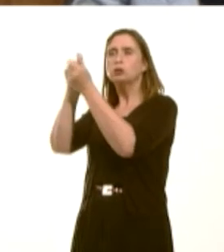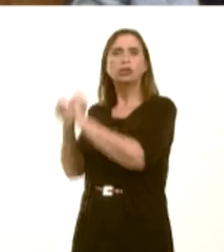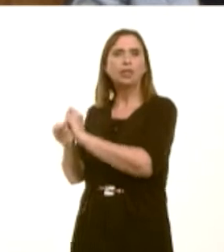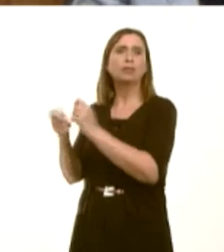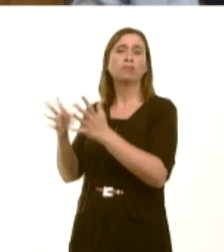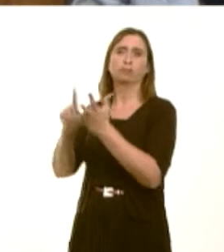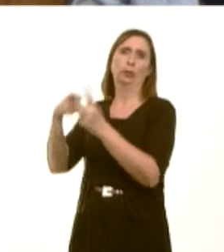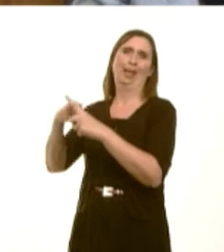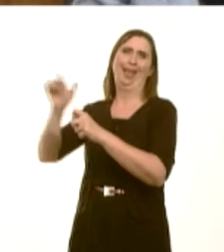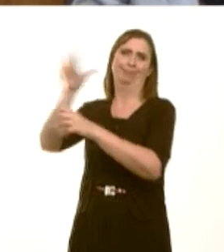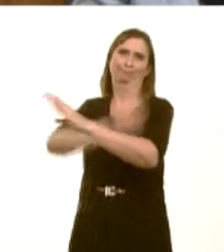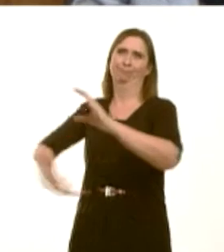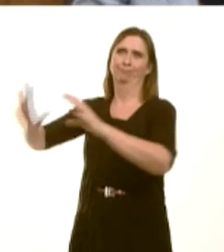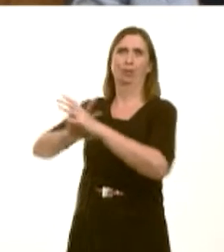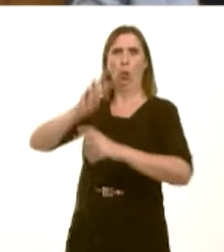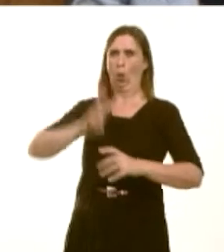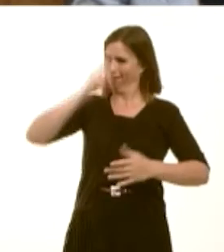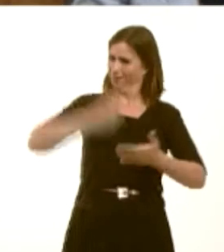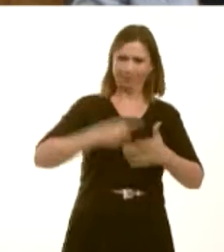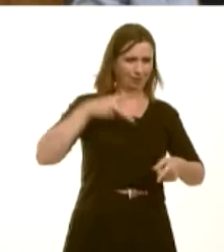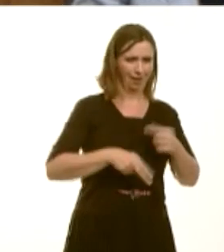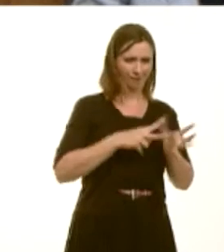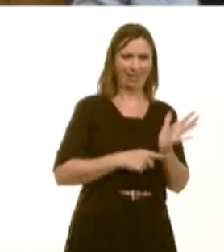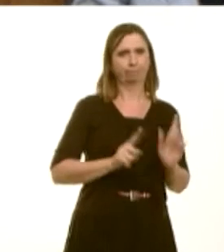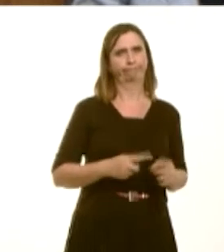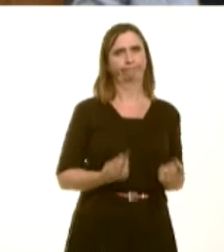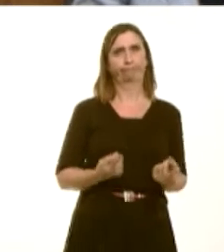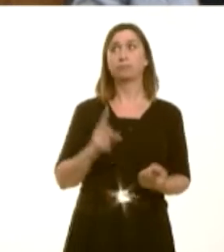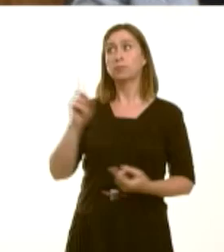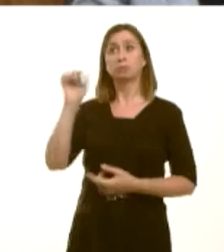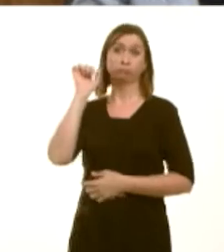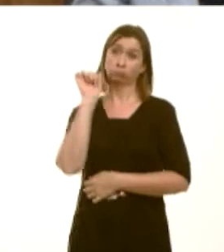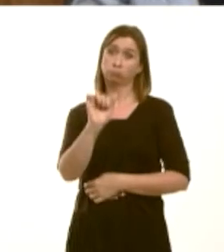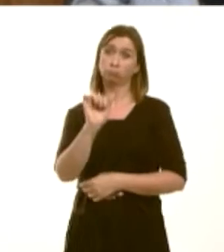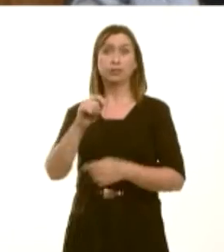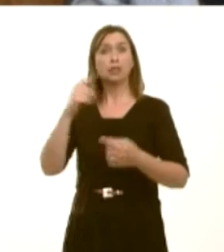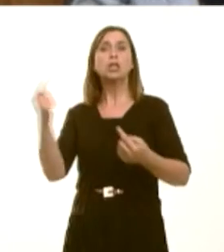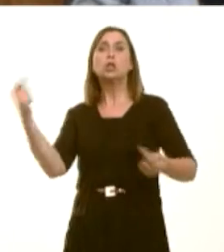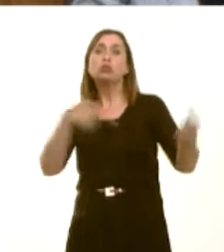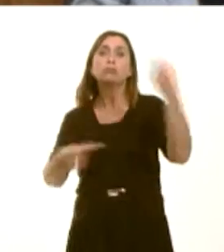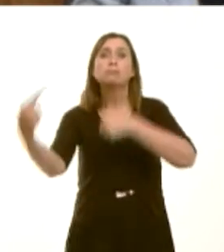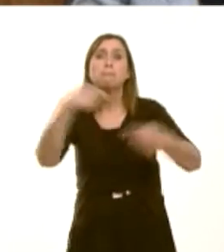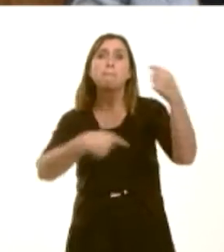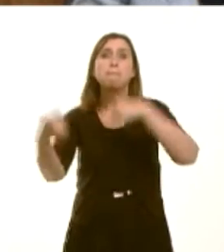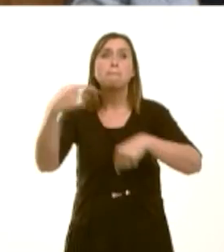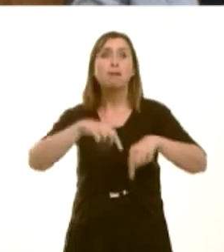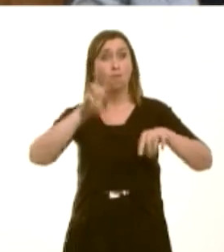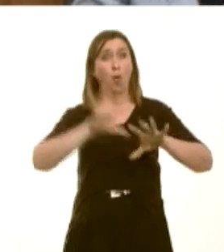whole of the UK, because of the Azores. Having said that, it would be a great boon to tourism not just in Wales, but across the